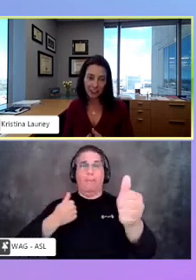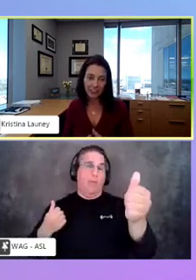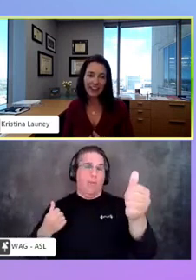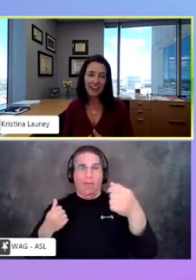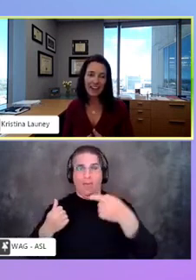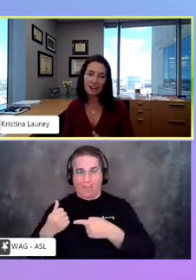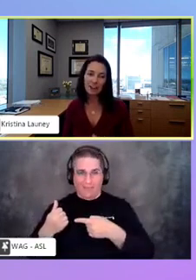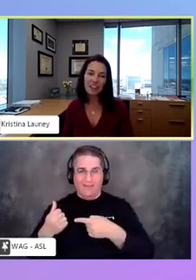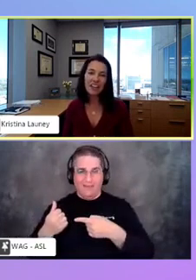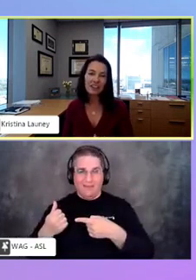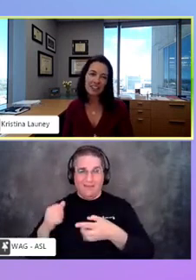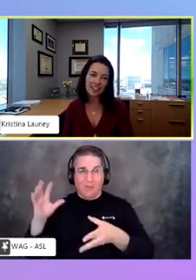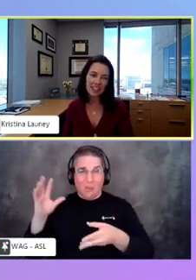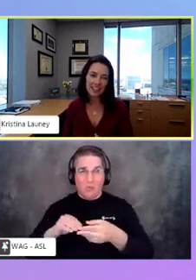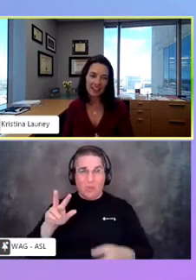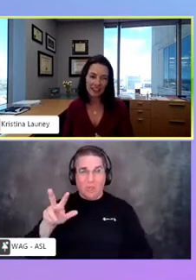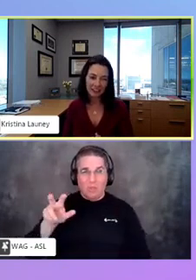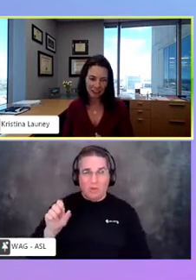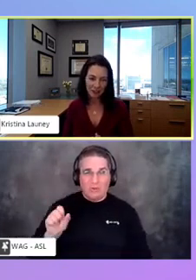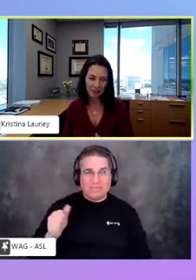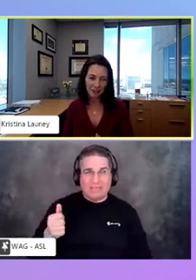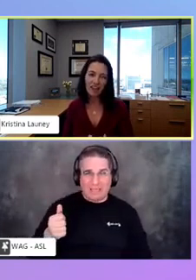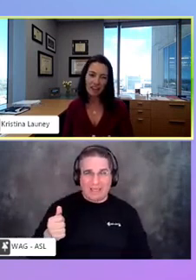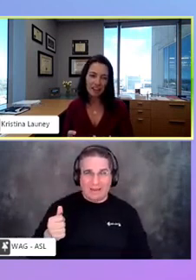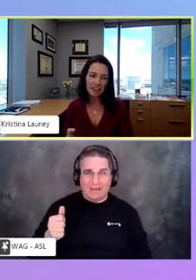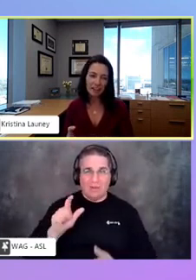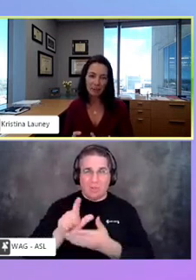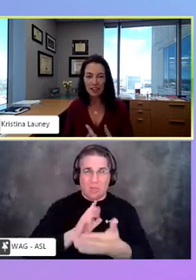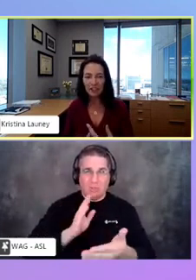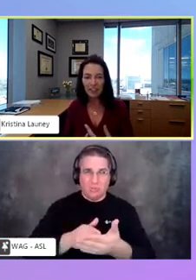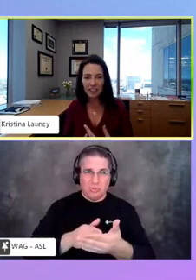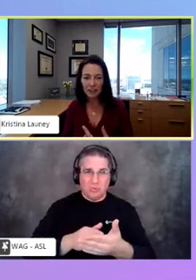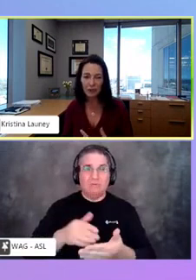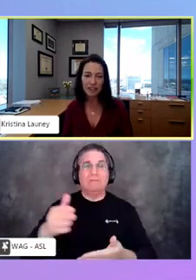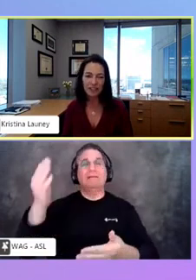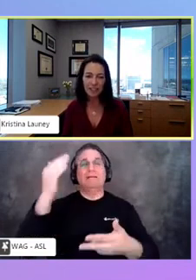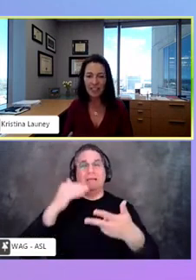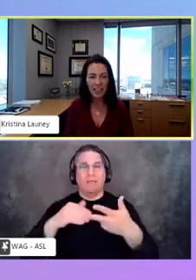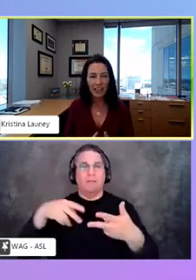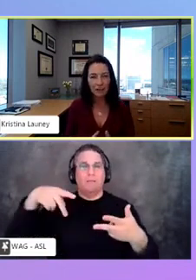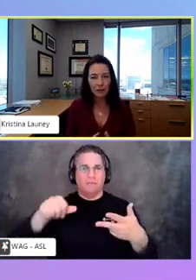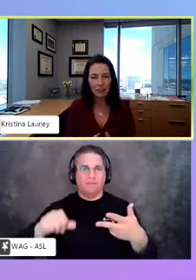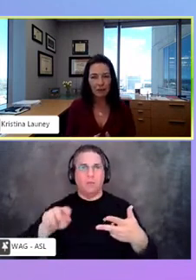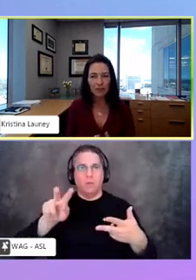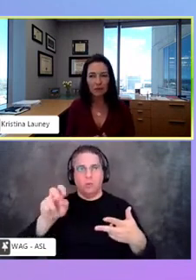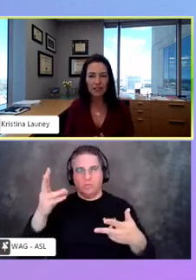lawsuits in 2022 on website accessibility followed by Florida in a very distant